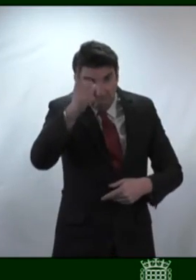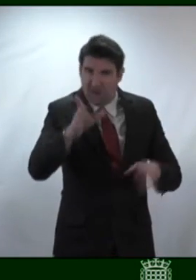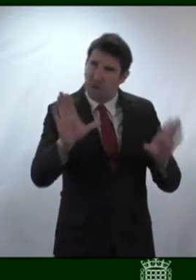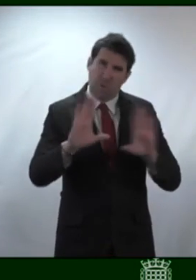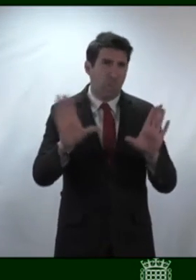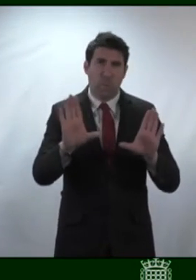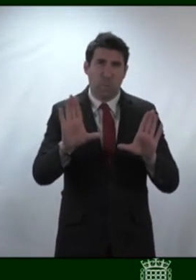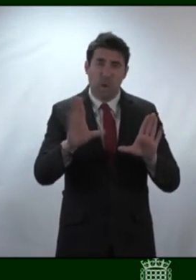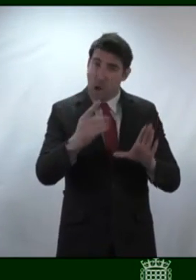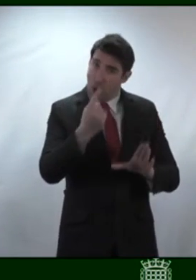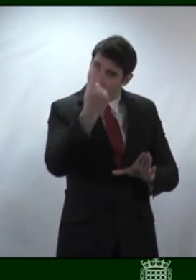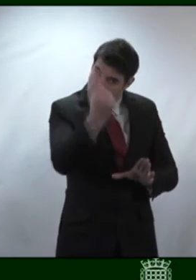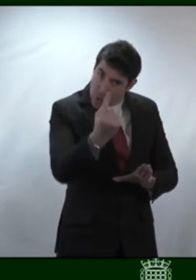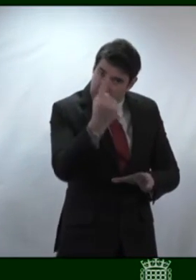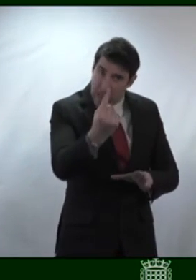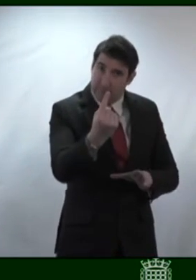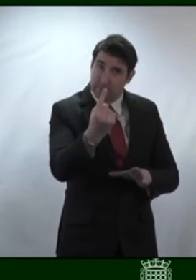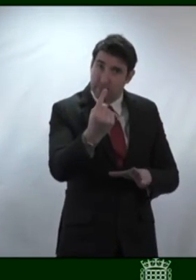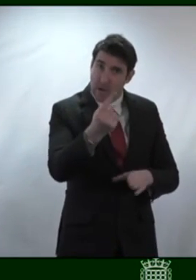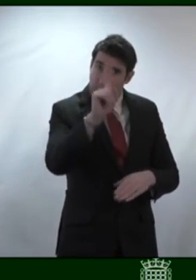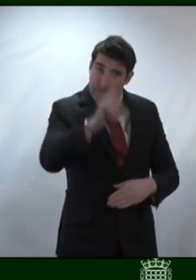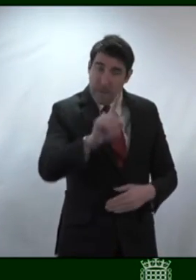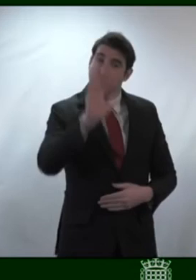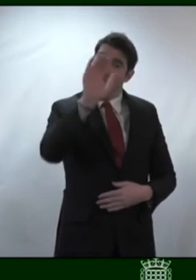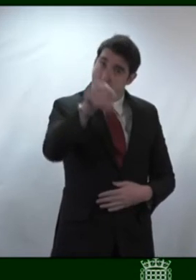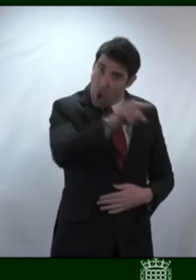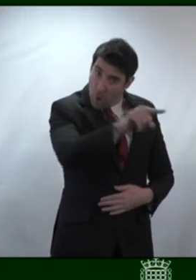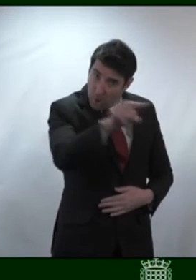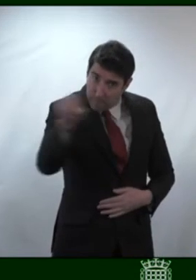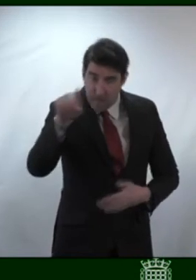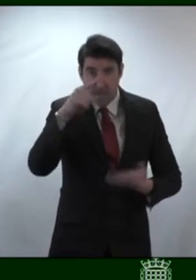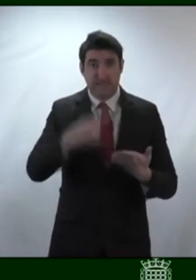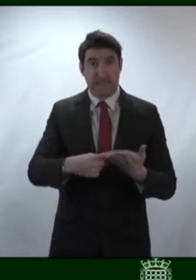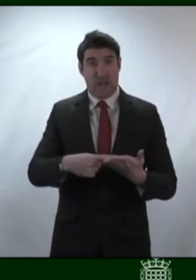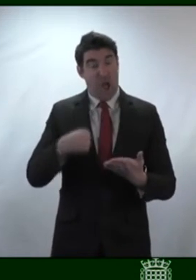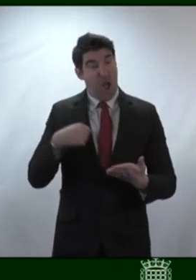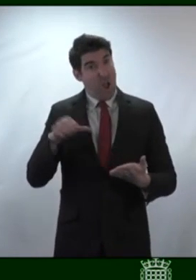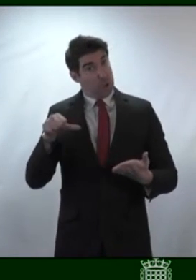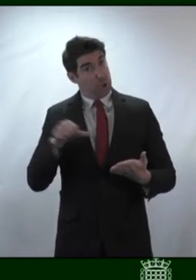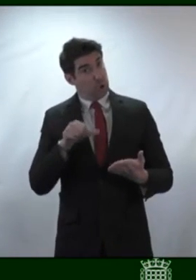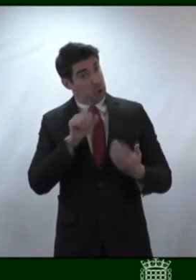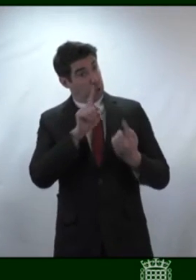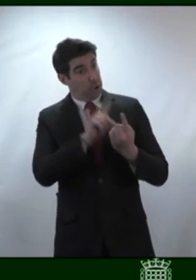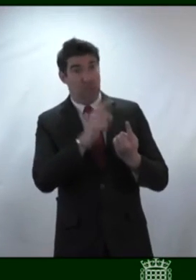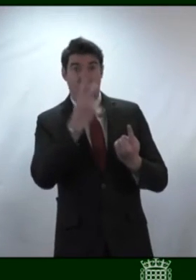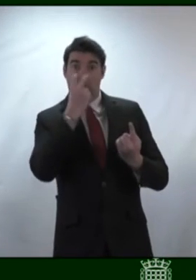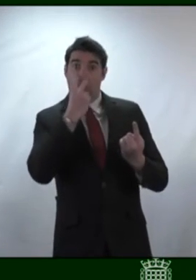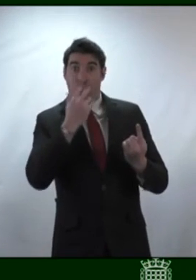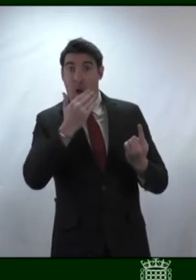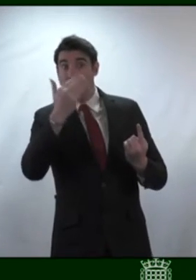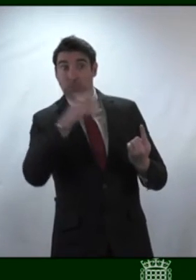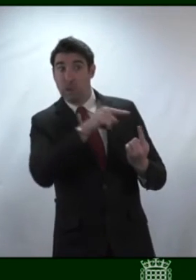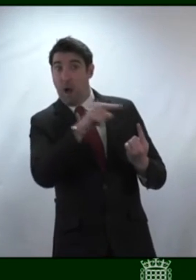elderly people, and avoid contact with elderly people wherever possible. That is how, by being